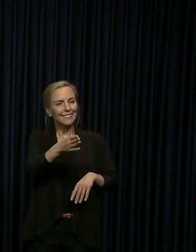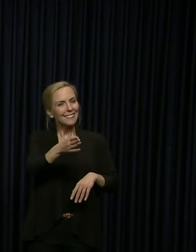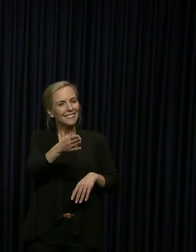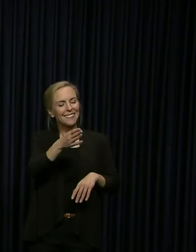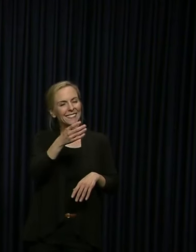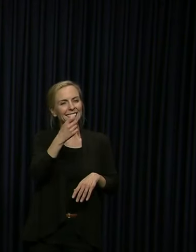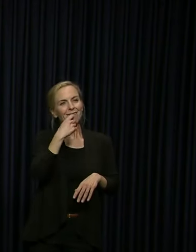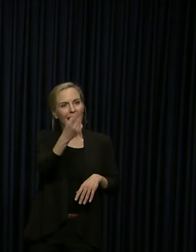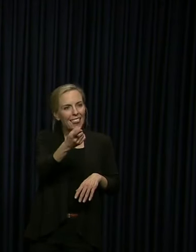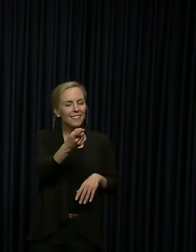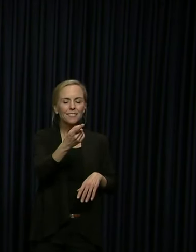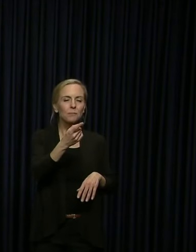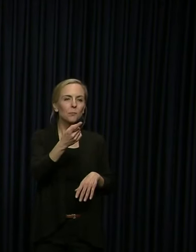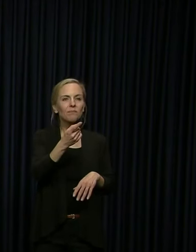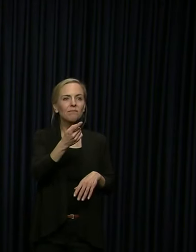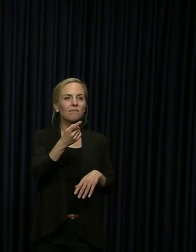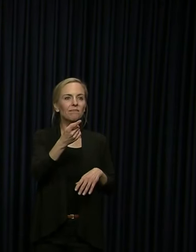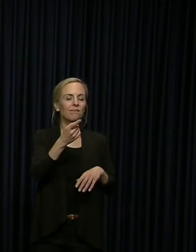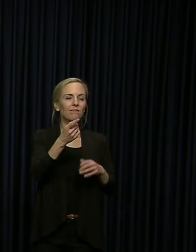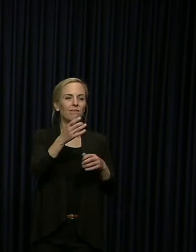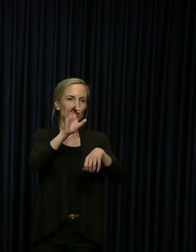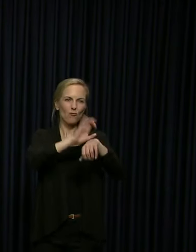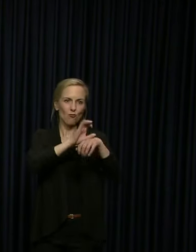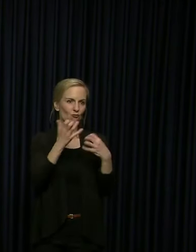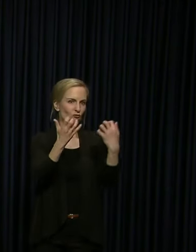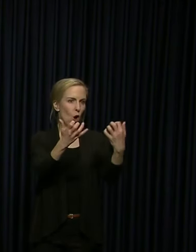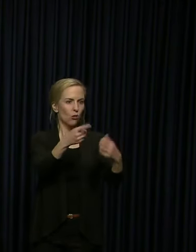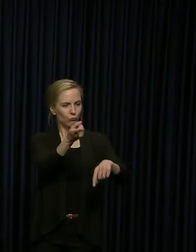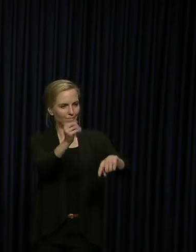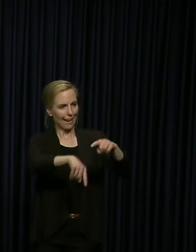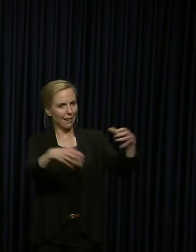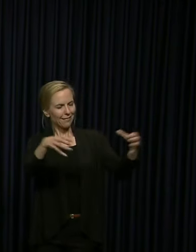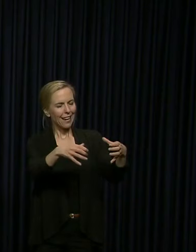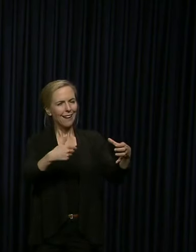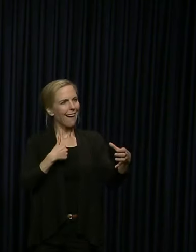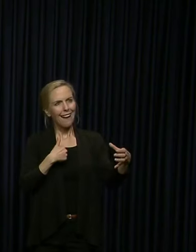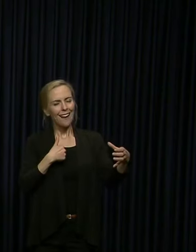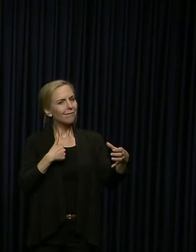CORONAVIRUS. WHETHER WE'RE PRAISING OR CRITICIZING AN ADMINISTRATION